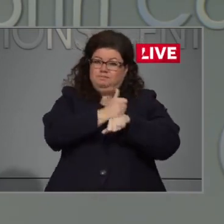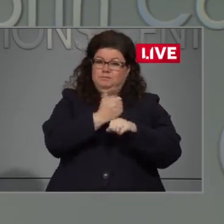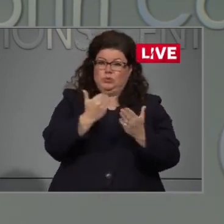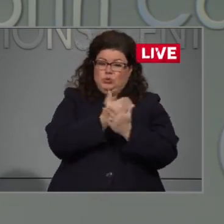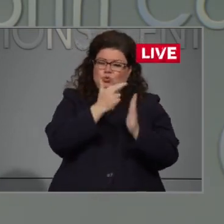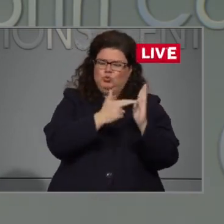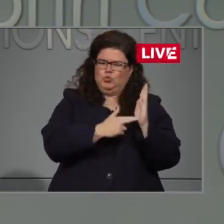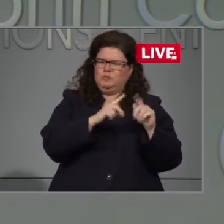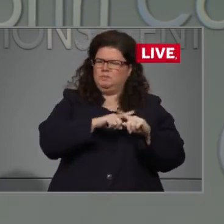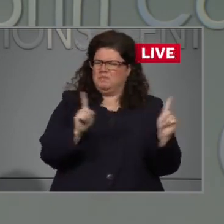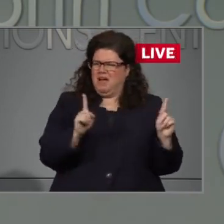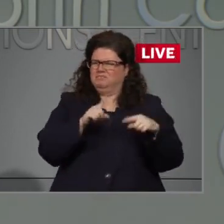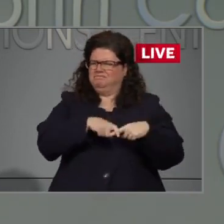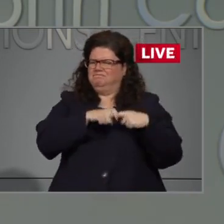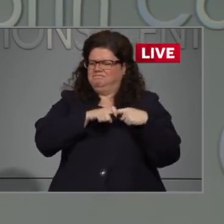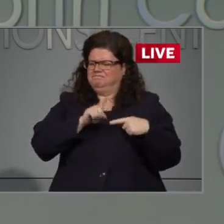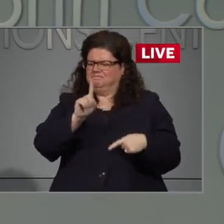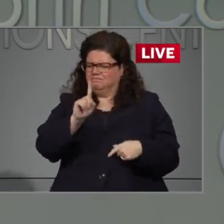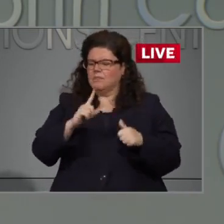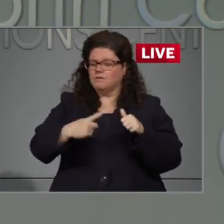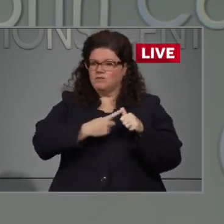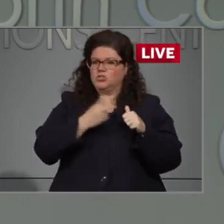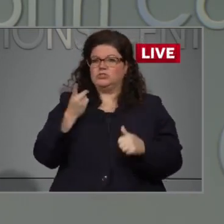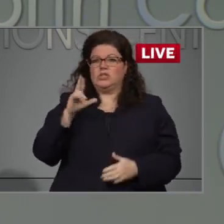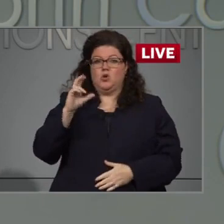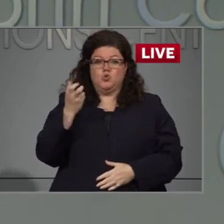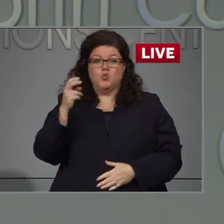BEFORE WE TALK ABOUT TODAY’S ACTIONS. I’LL ASK.